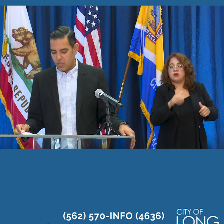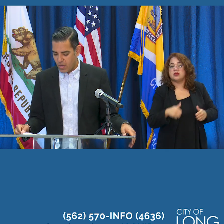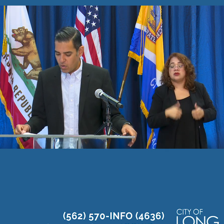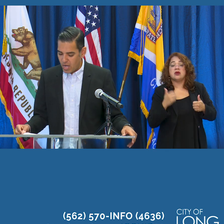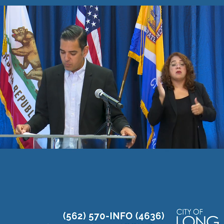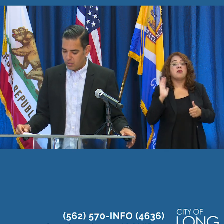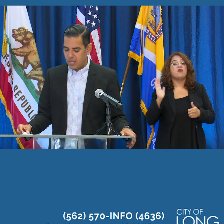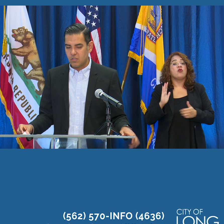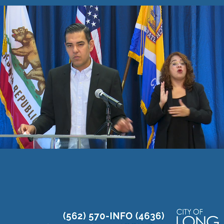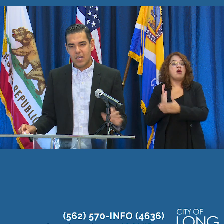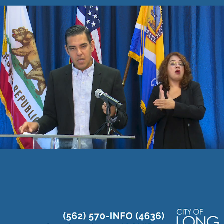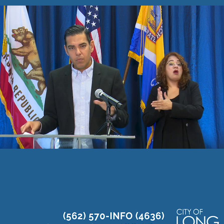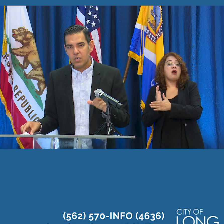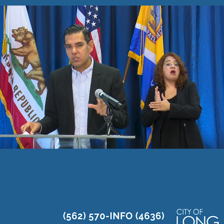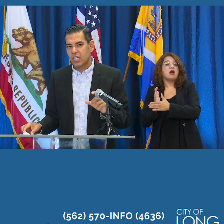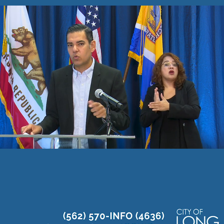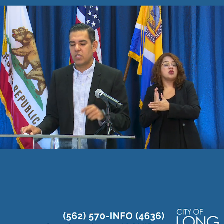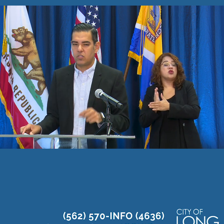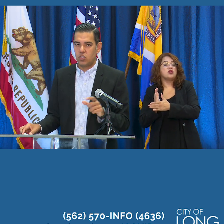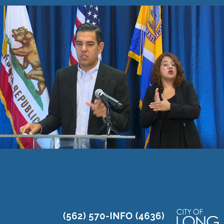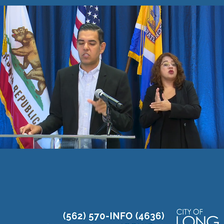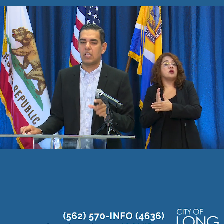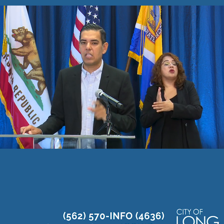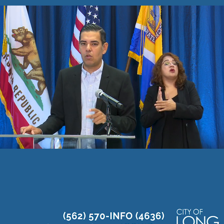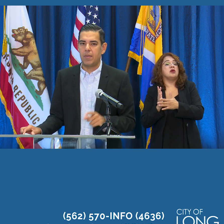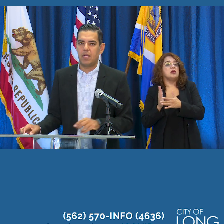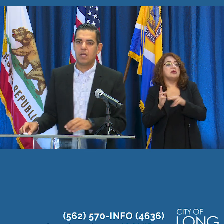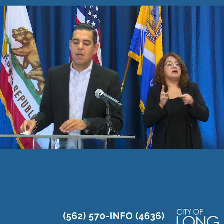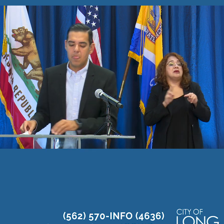that were hospitalized and so that number has decreased just a little bit